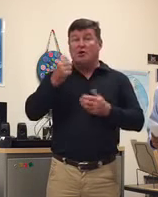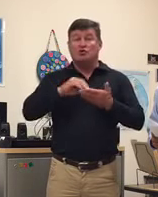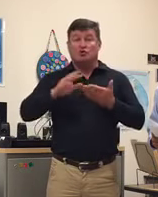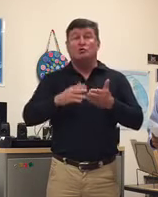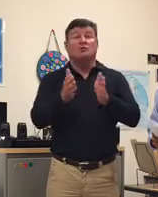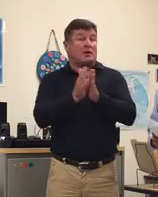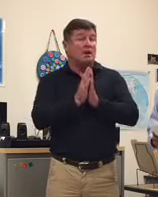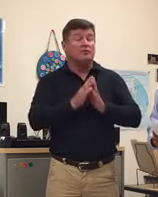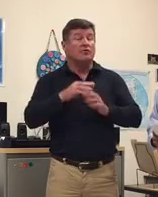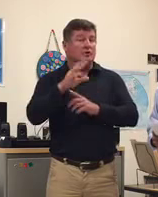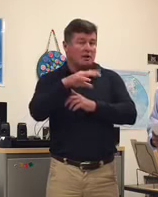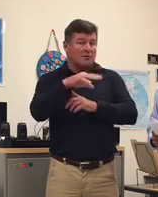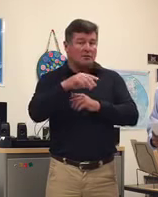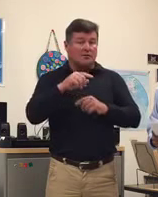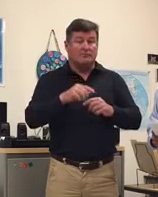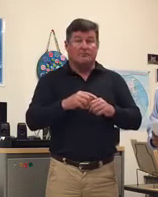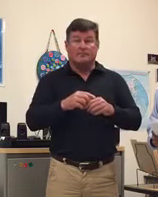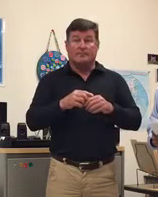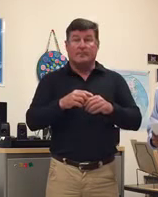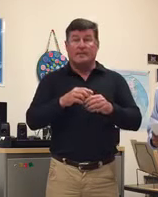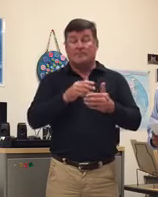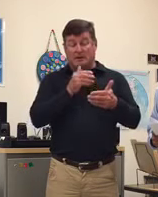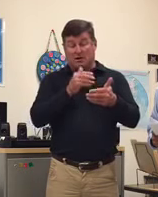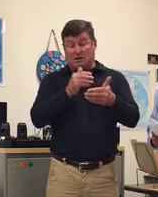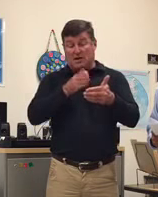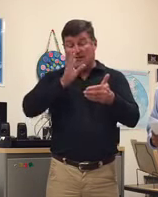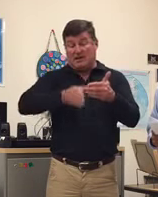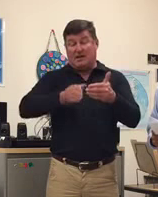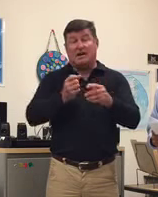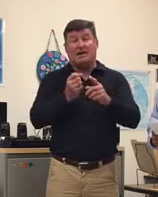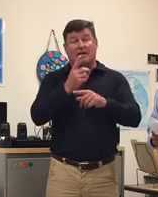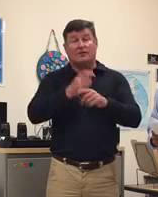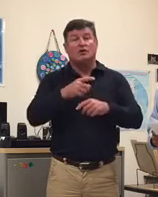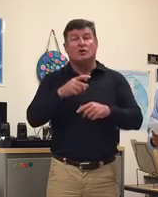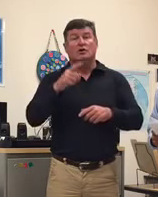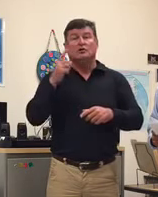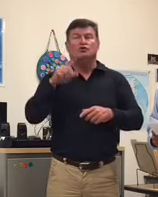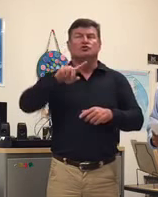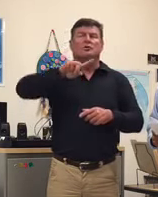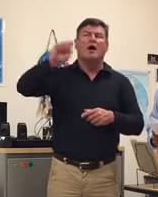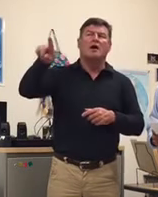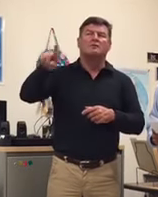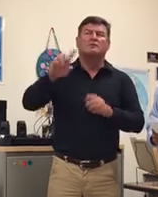it could be a family member of another student in that classroom. But at the end of every school year now,